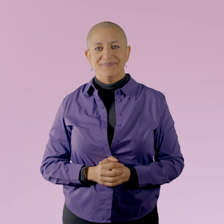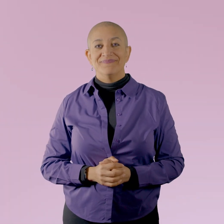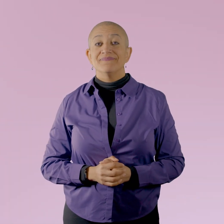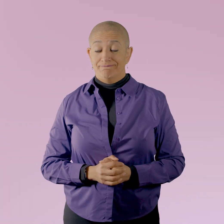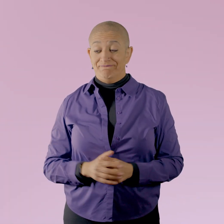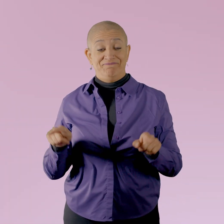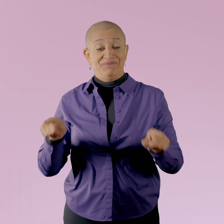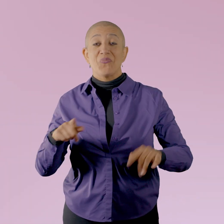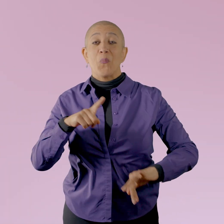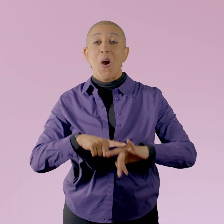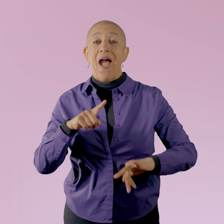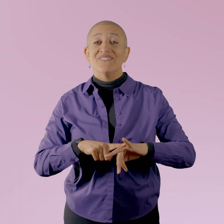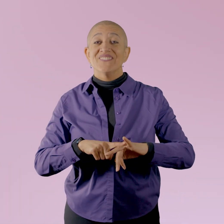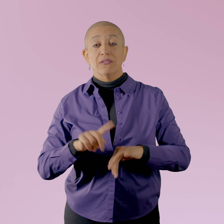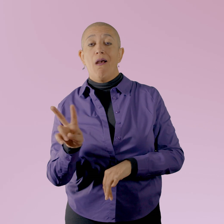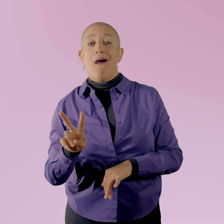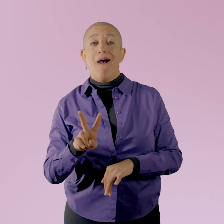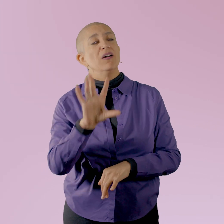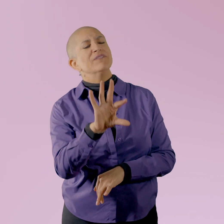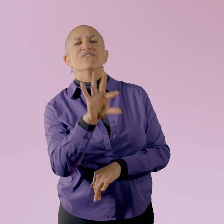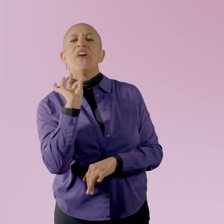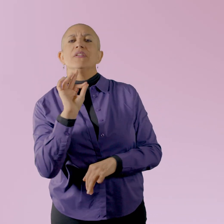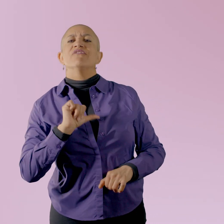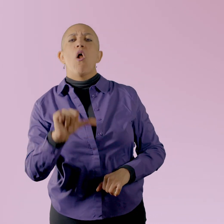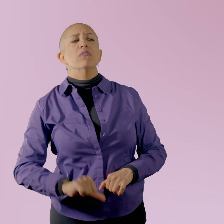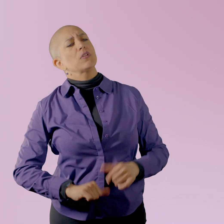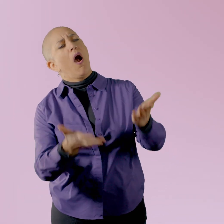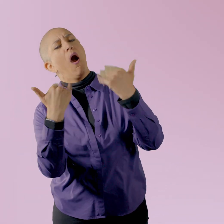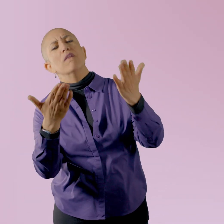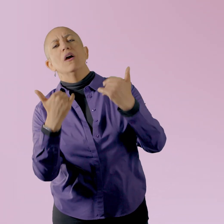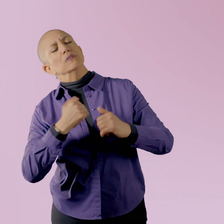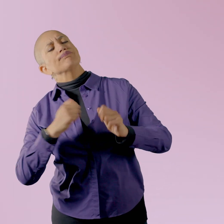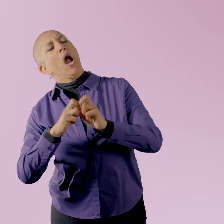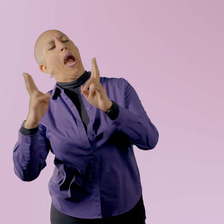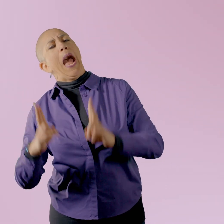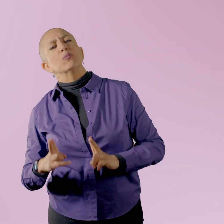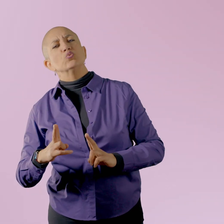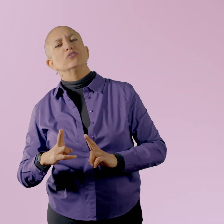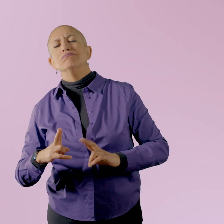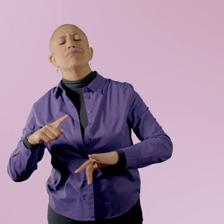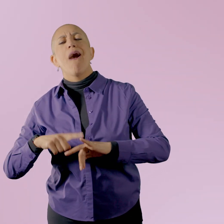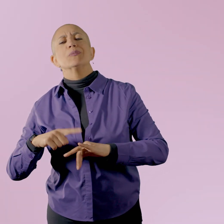The wives invite Falstaff to Mrs Ford's house while her husband is out.